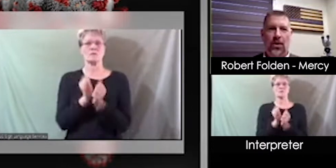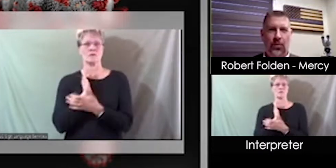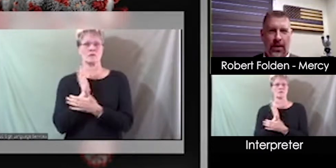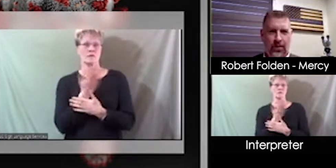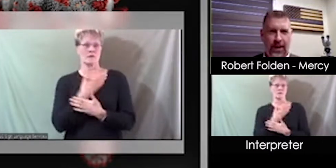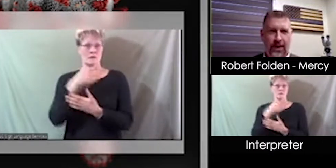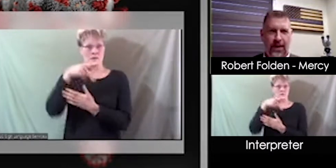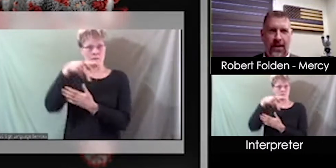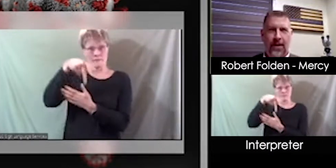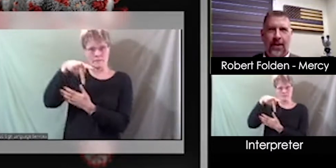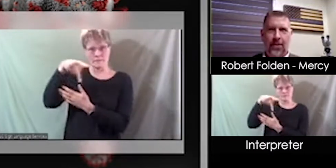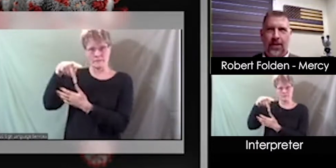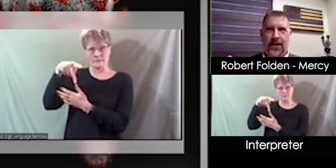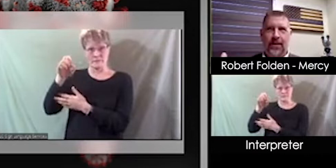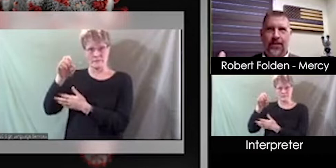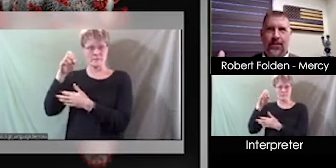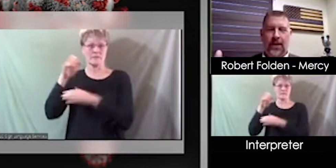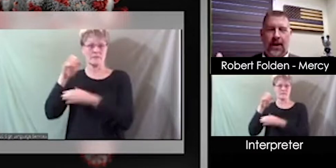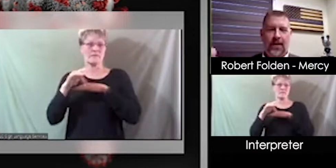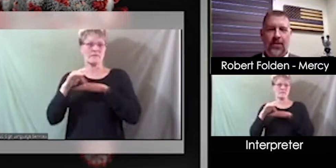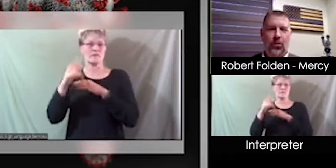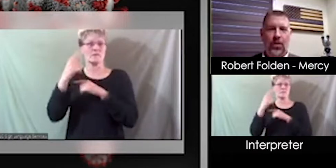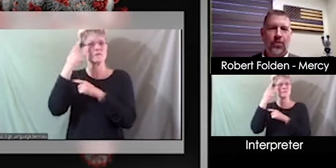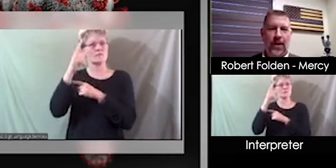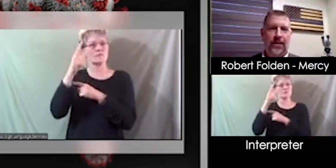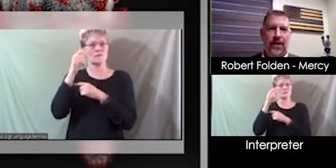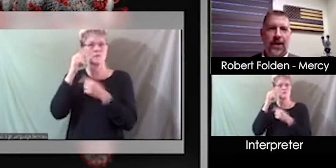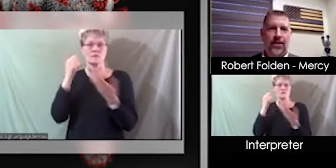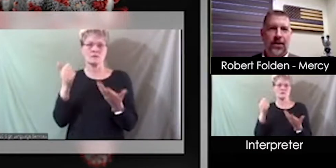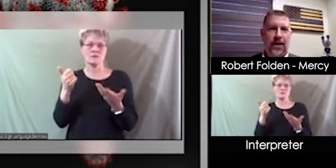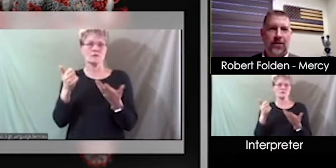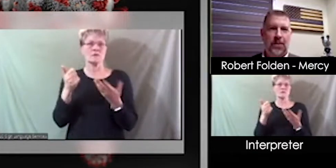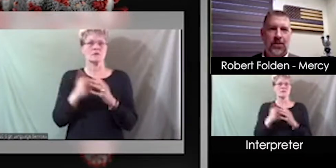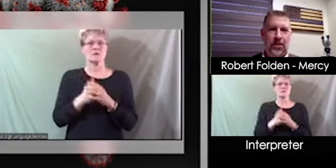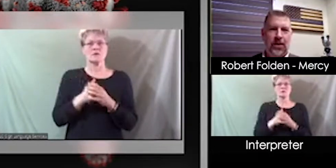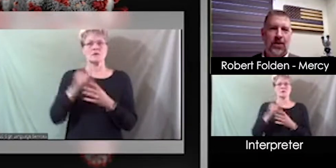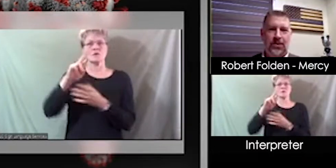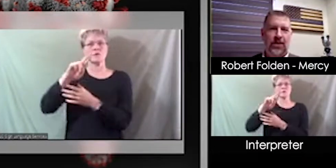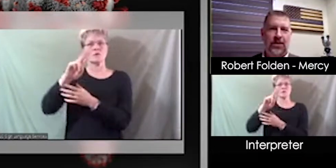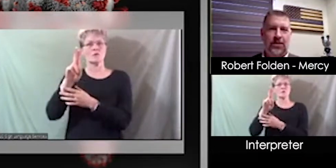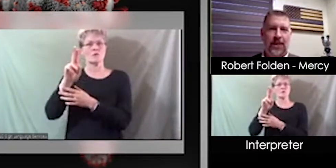our run rate, but the kind of the run rate that other hospitals within our system